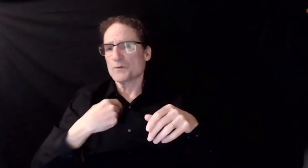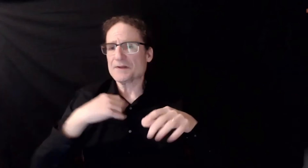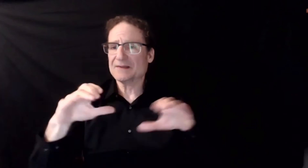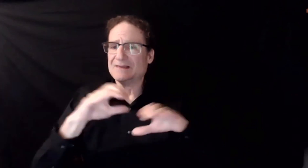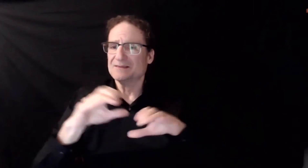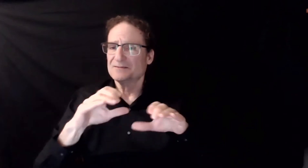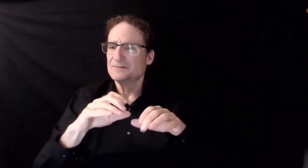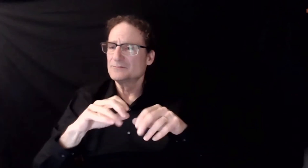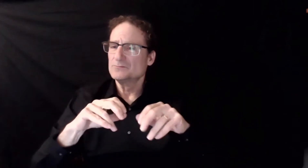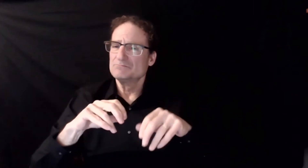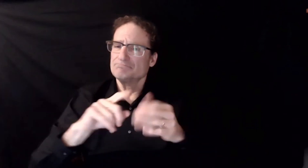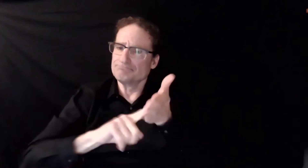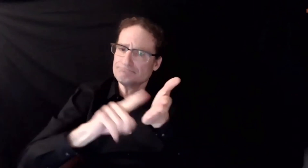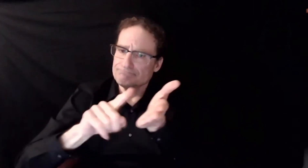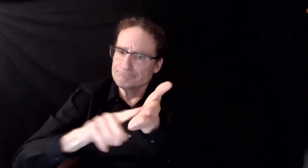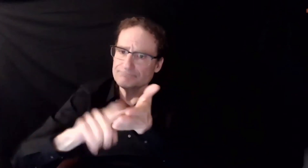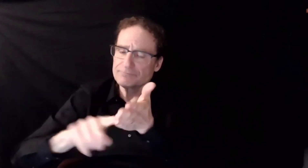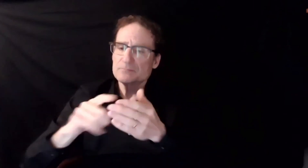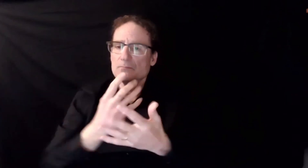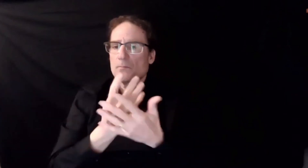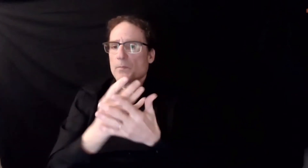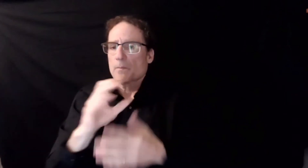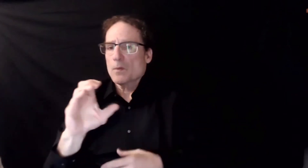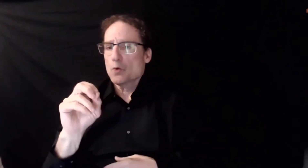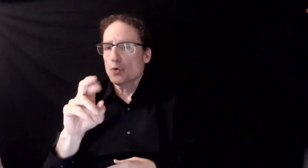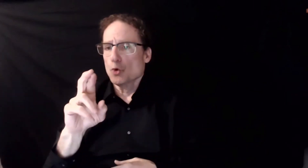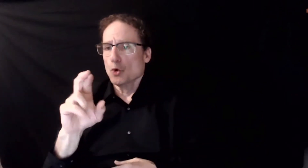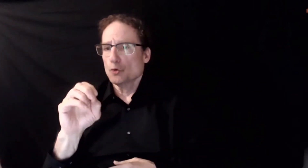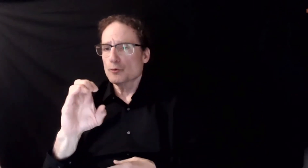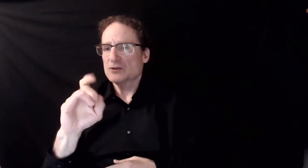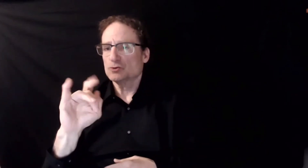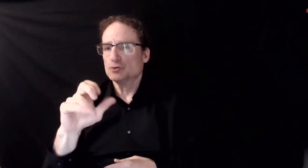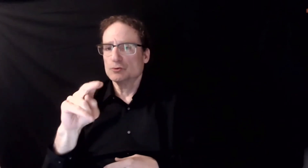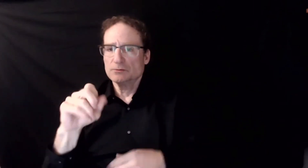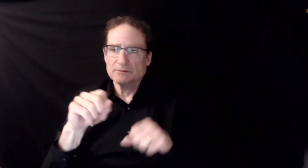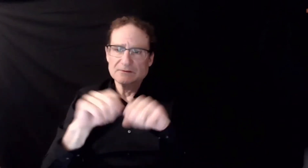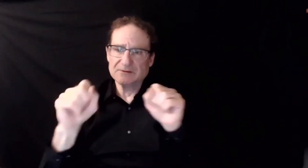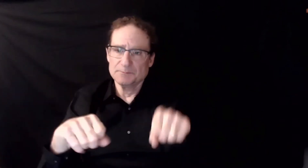And that was, we did a research into the correctional system